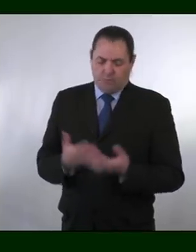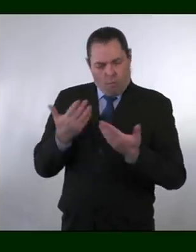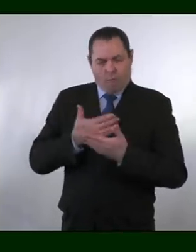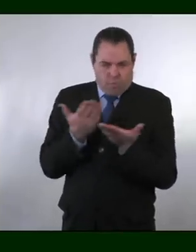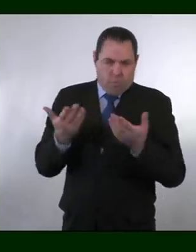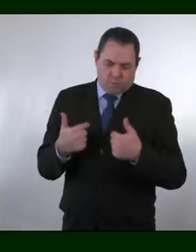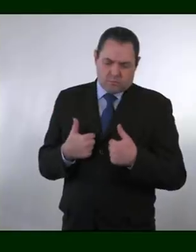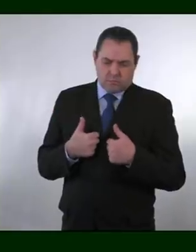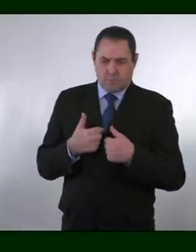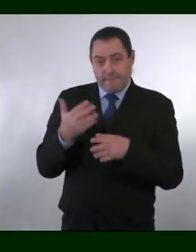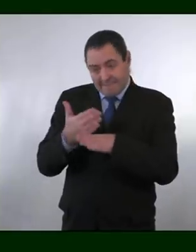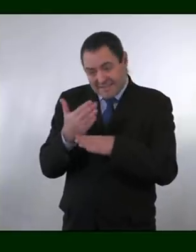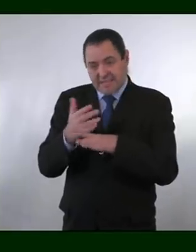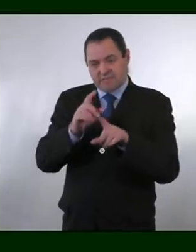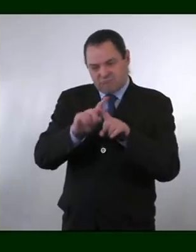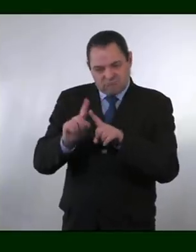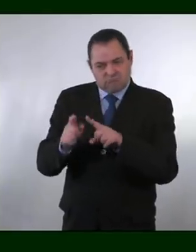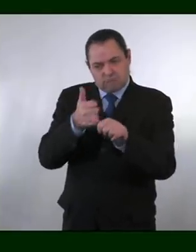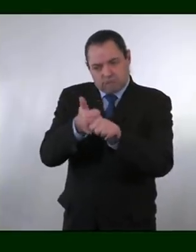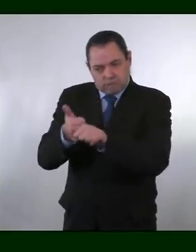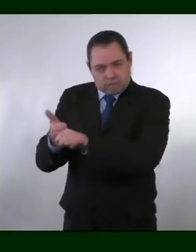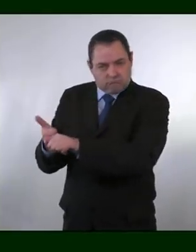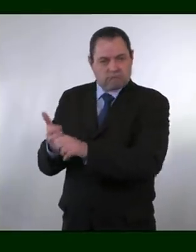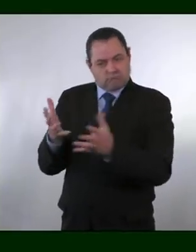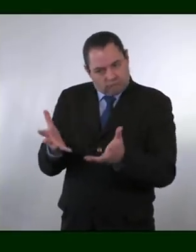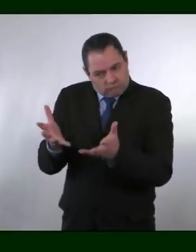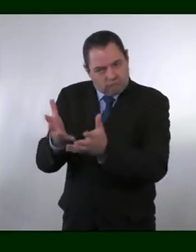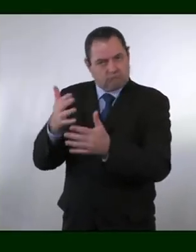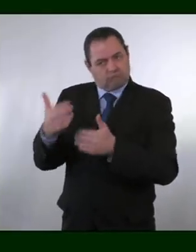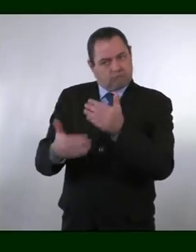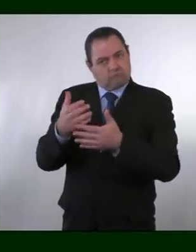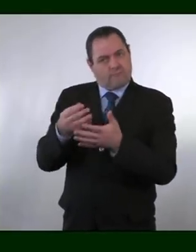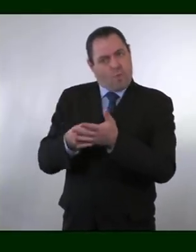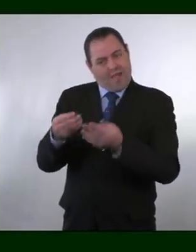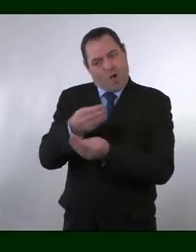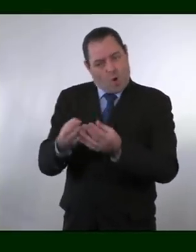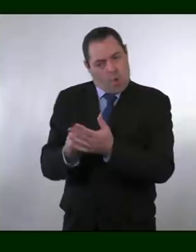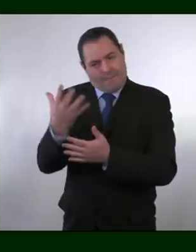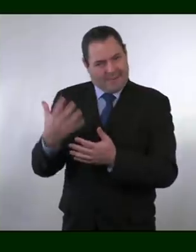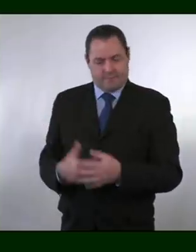businesses with all the firepower of the UK economy. But I have absolutely no doubt that we